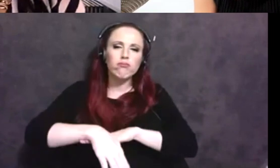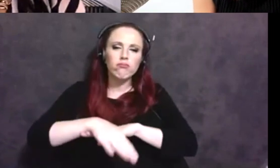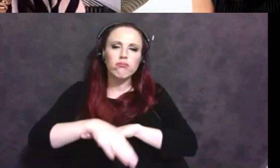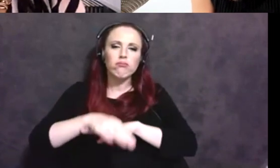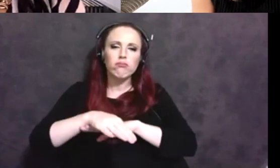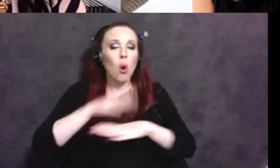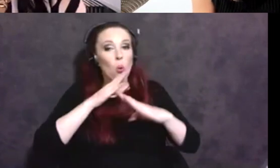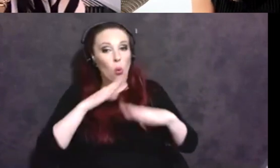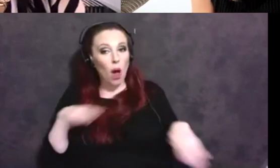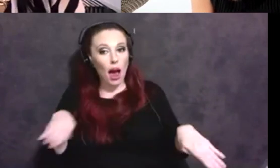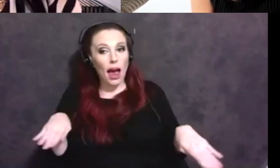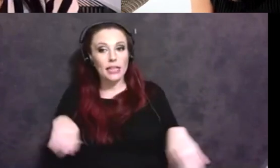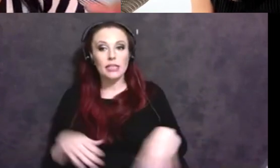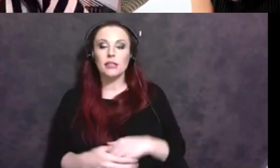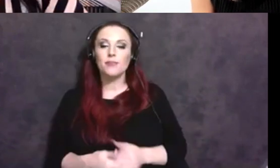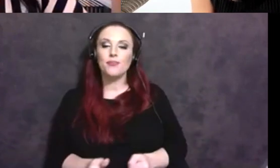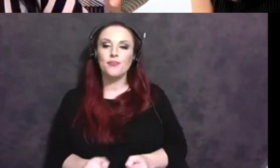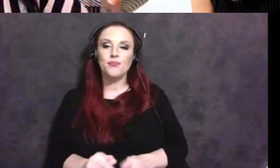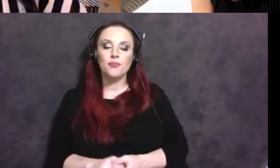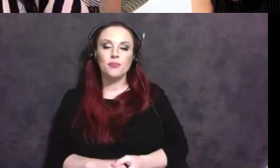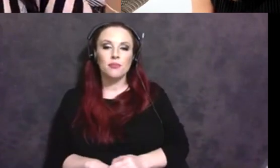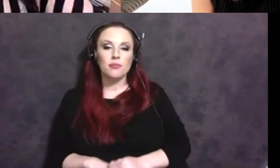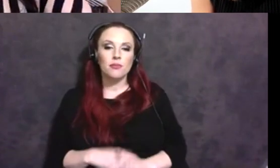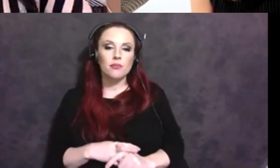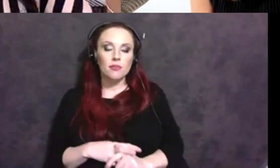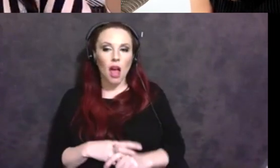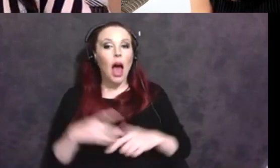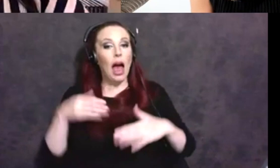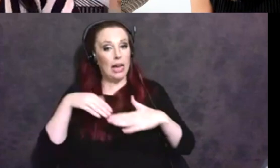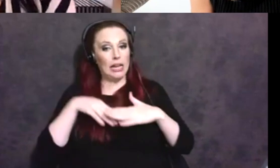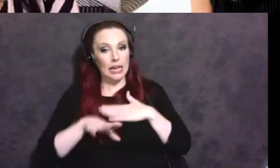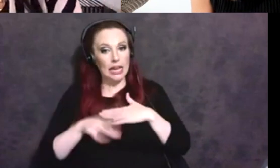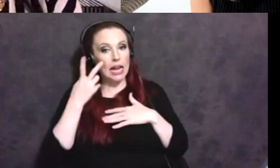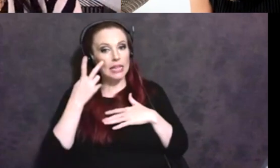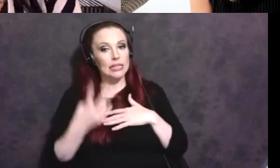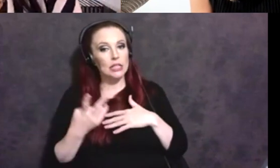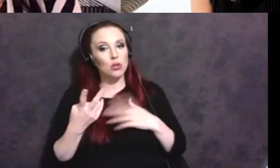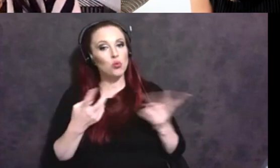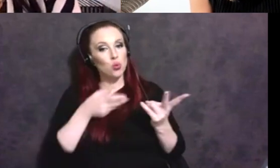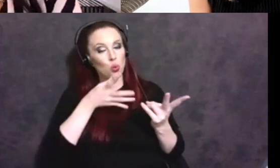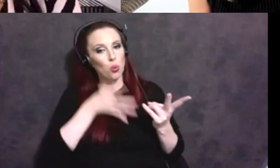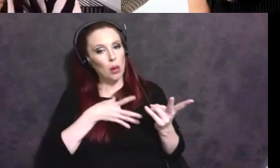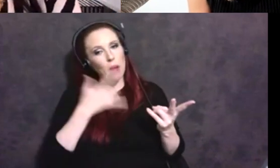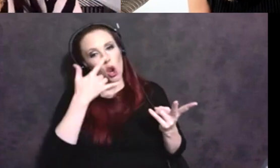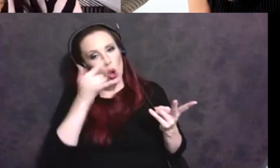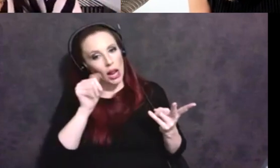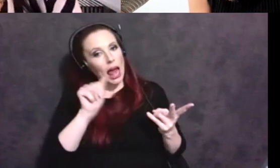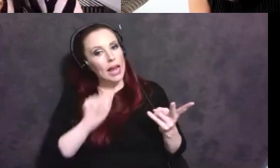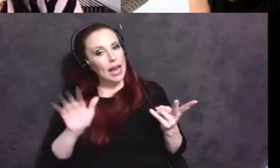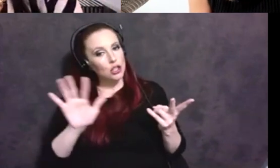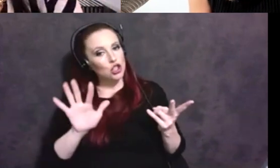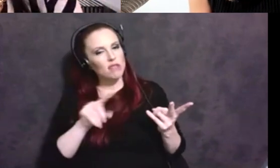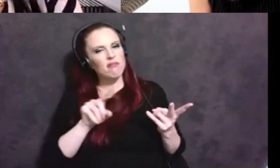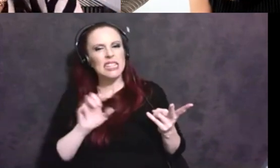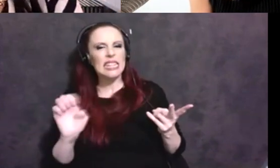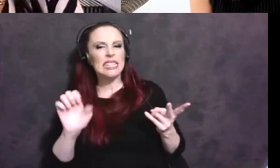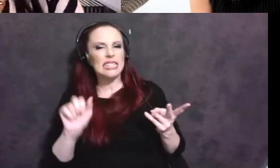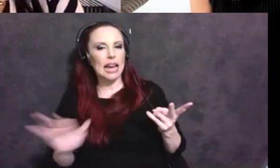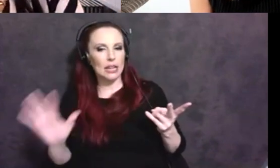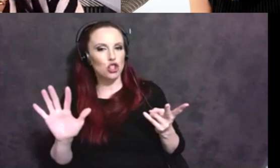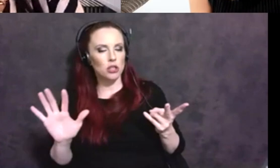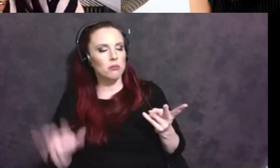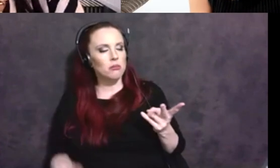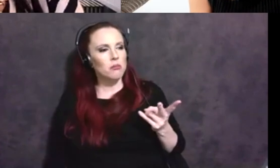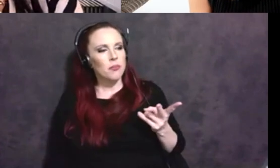in New York, I was at a drugstore one evening, later in the evening, it was very quiet. I